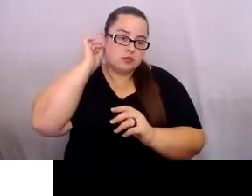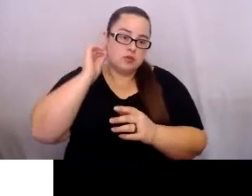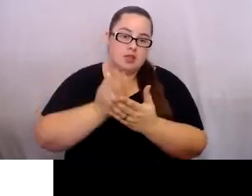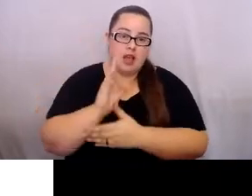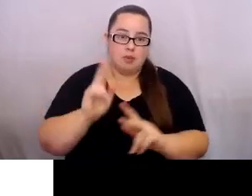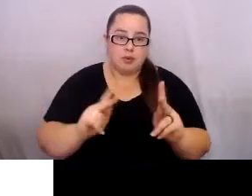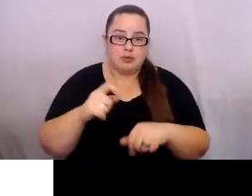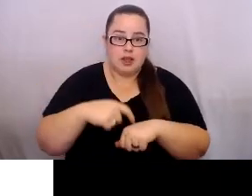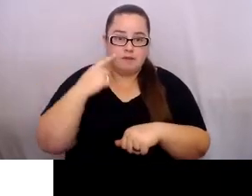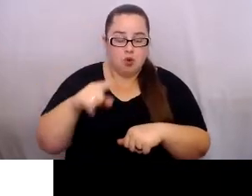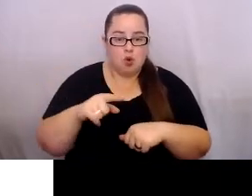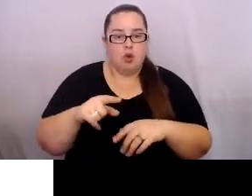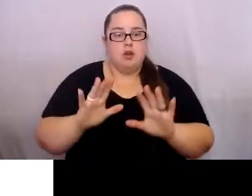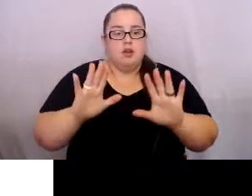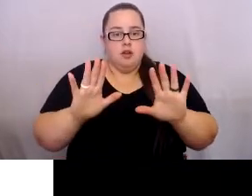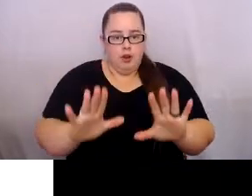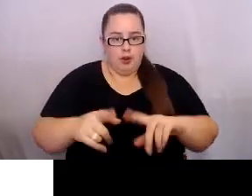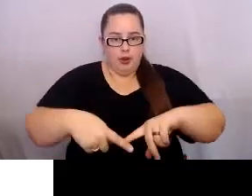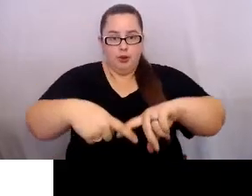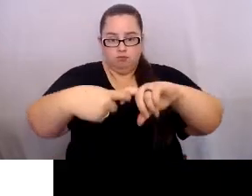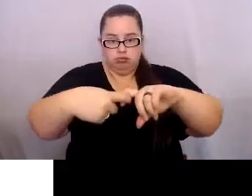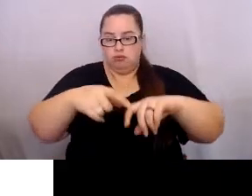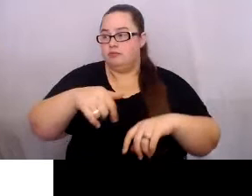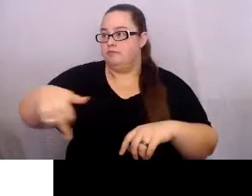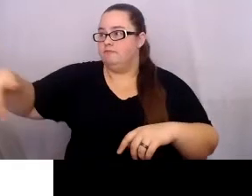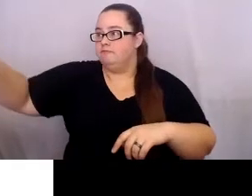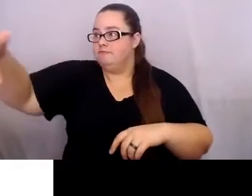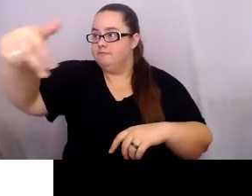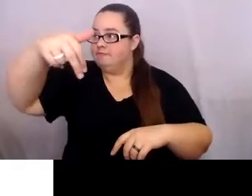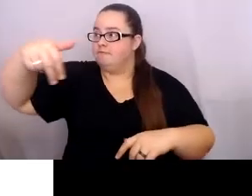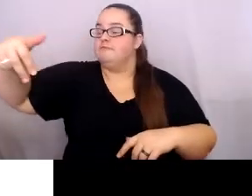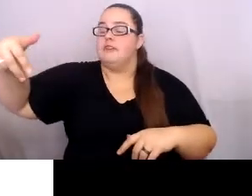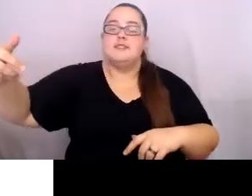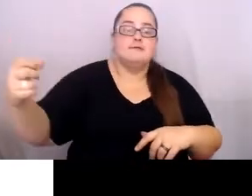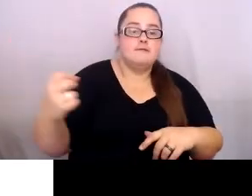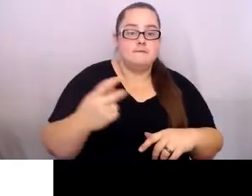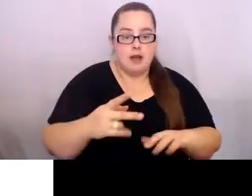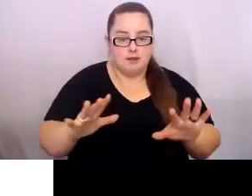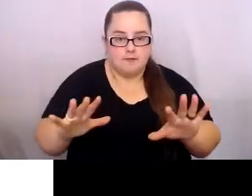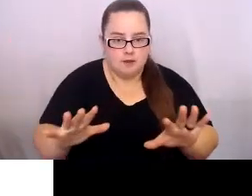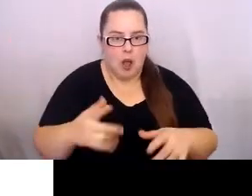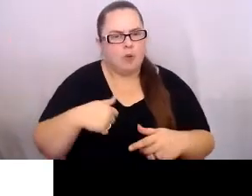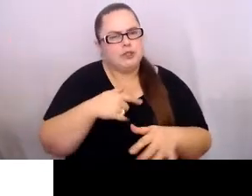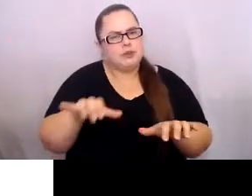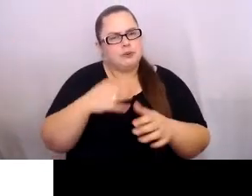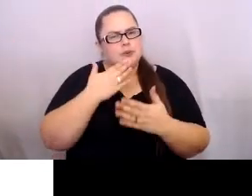Go take a walk outside, come back. You know, we do a good job of that, but we can again reduce.